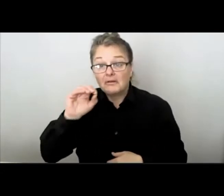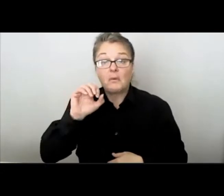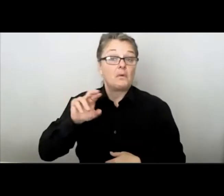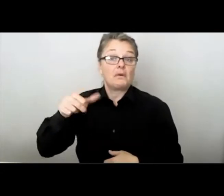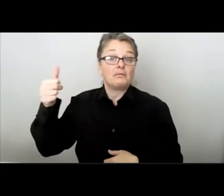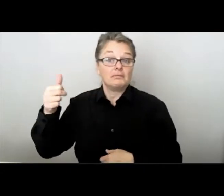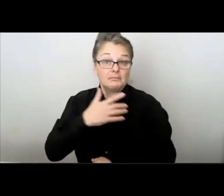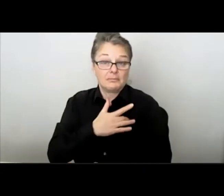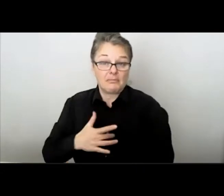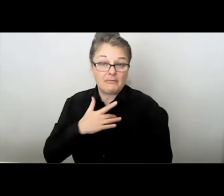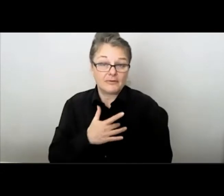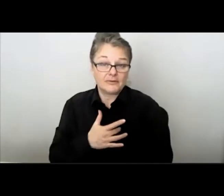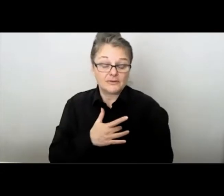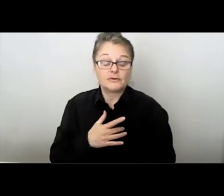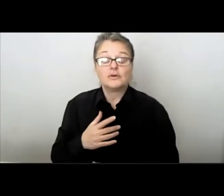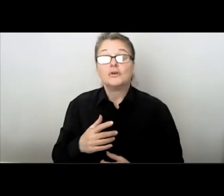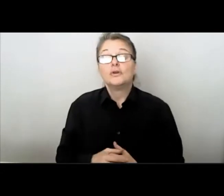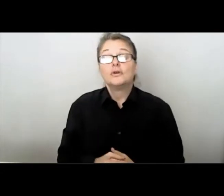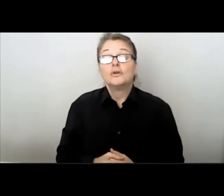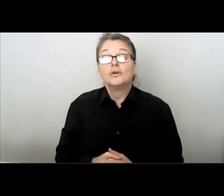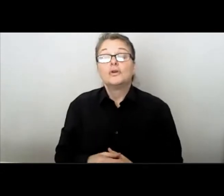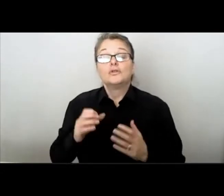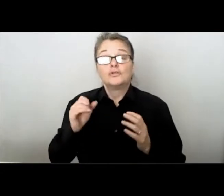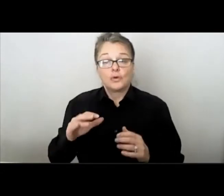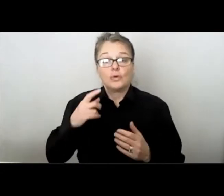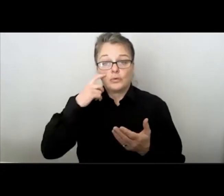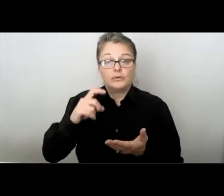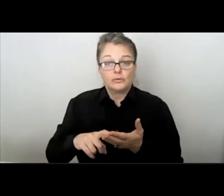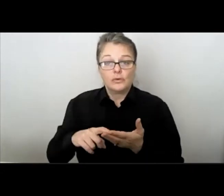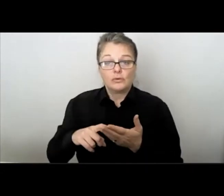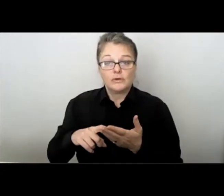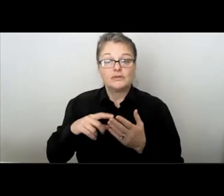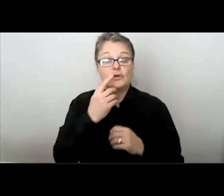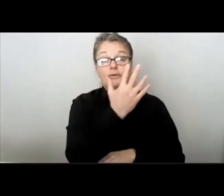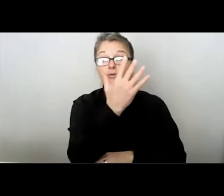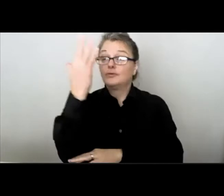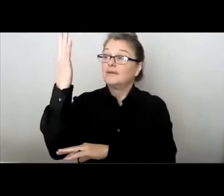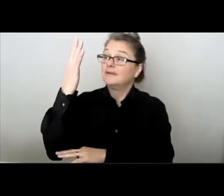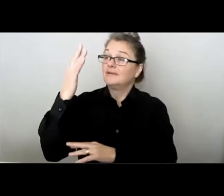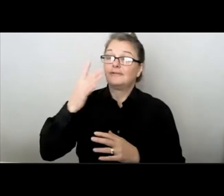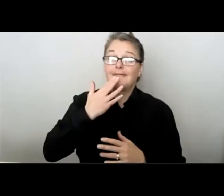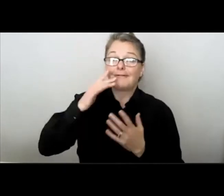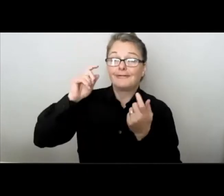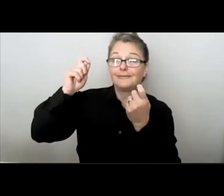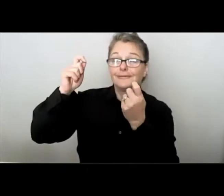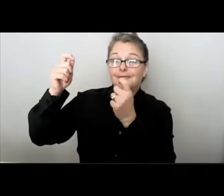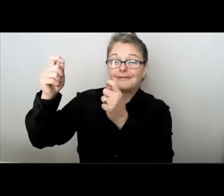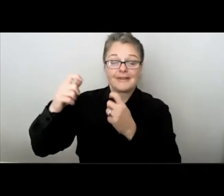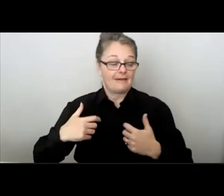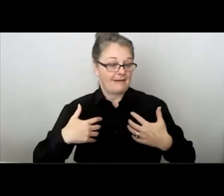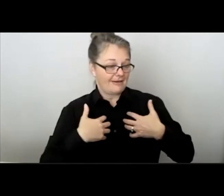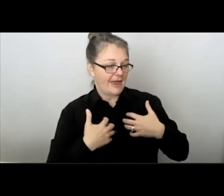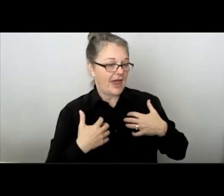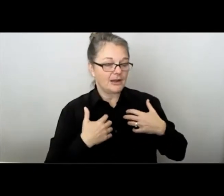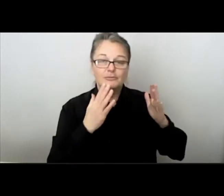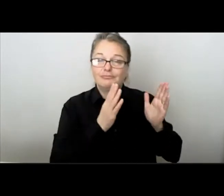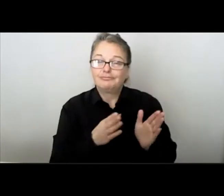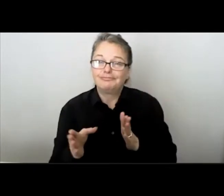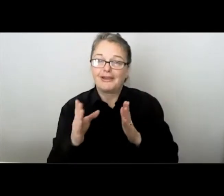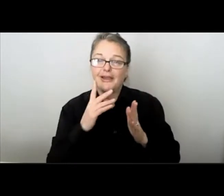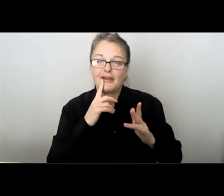AS WE WATCH TREES CHANGE FOR FALL AND ANIMALS READYING FOR COLDER WEATHER, WE ARE AWARE